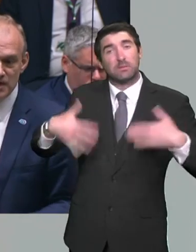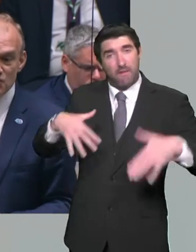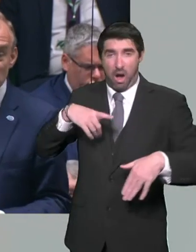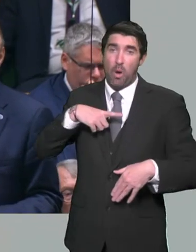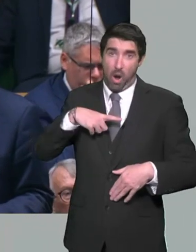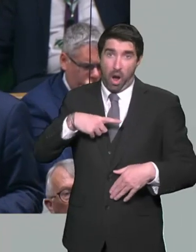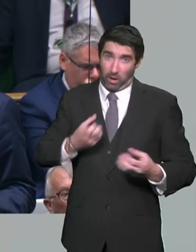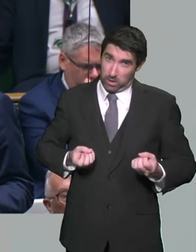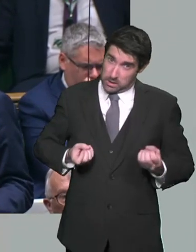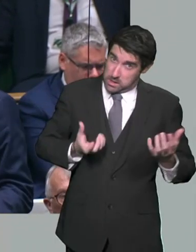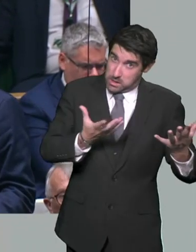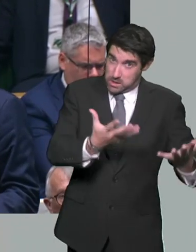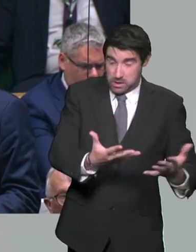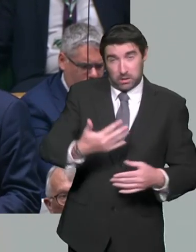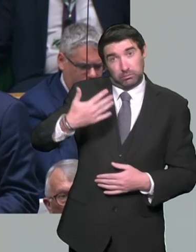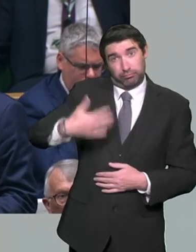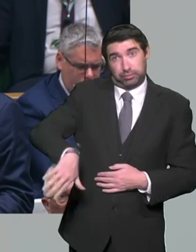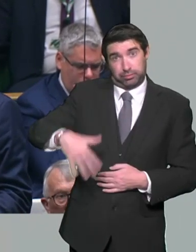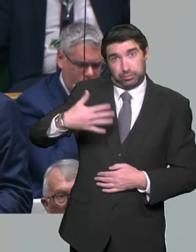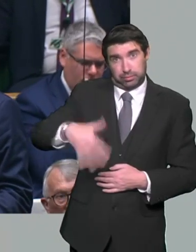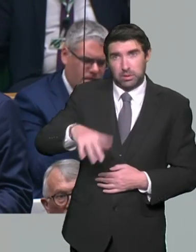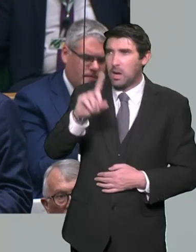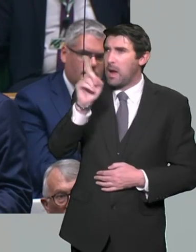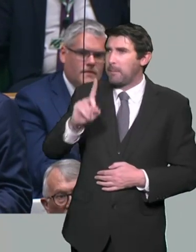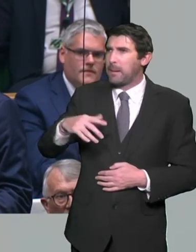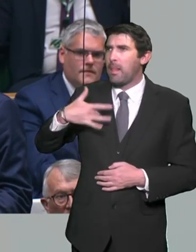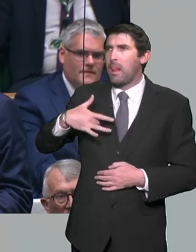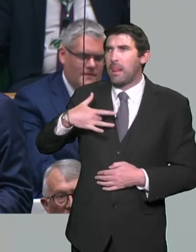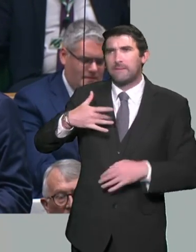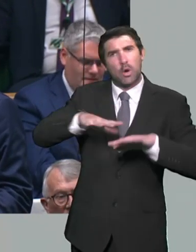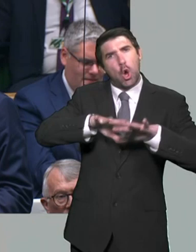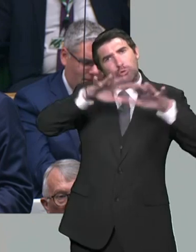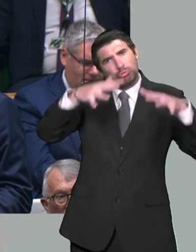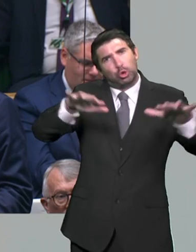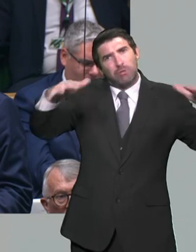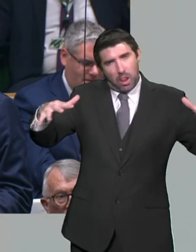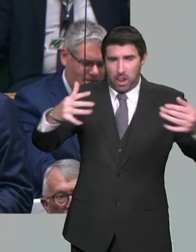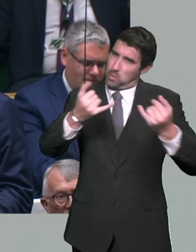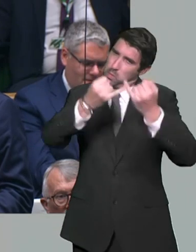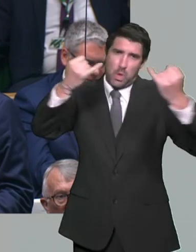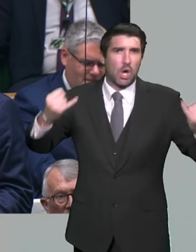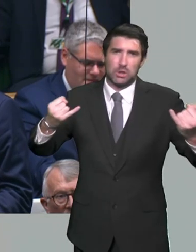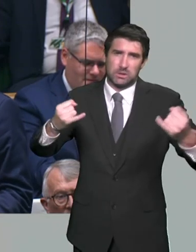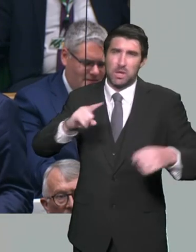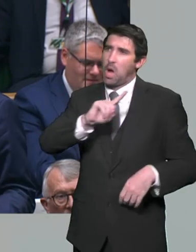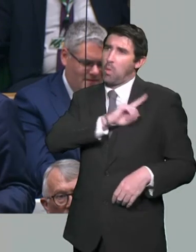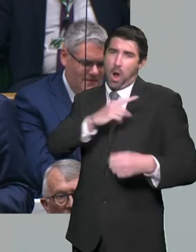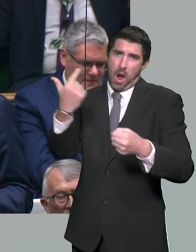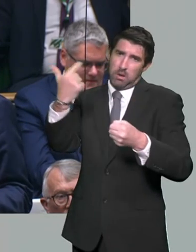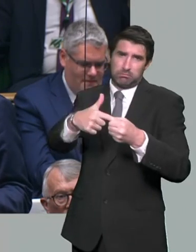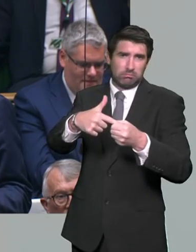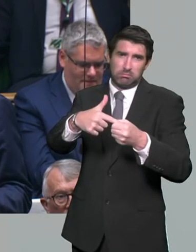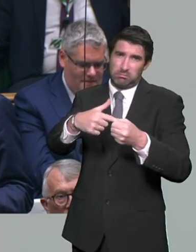People in rural areas are especially hurting, bearing the brunt of record fuel price rises.